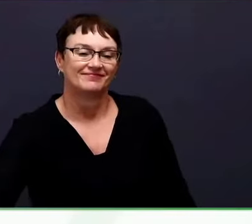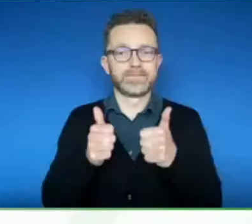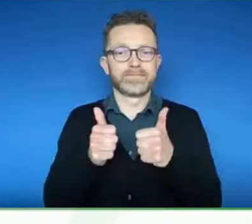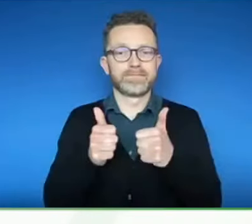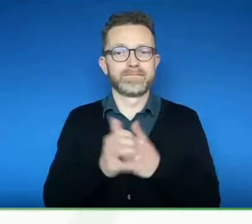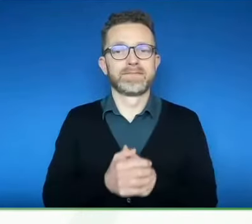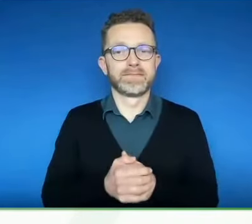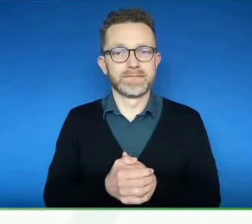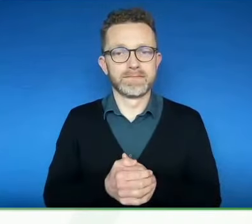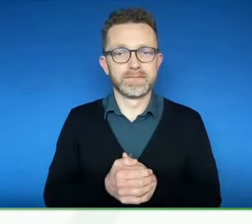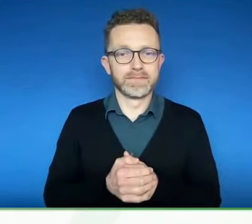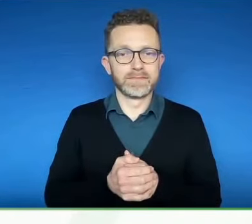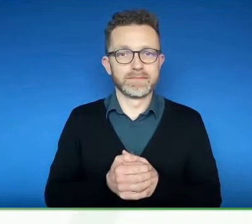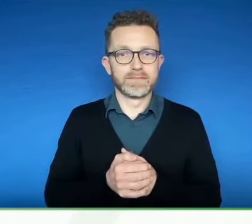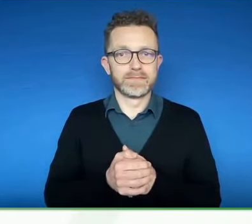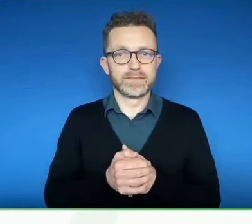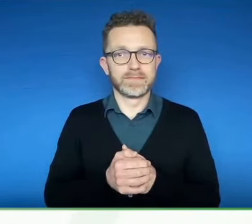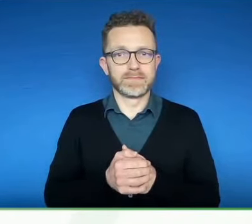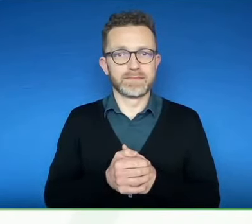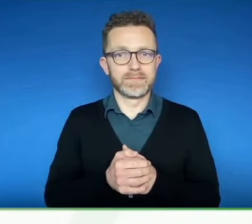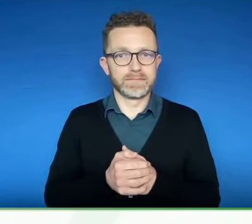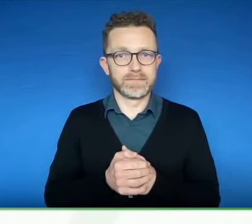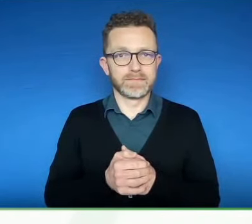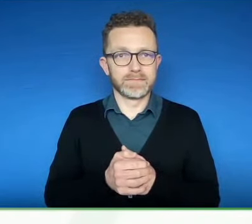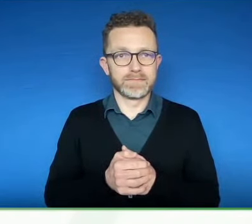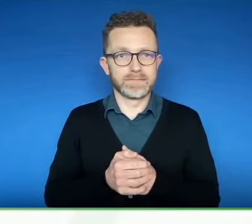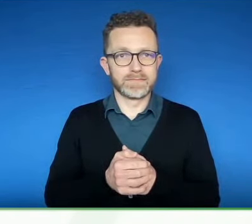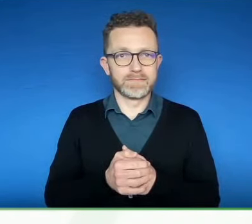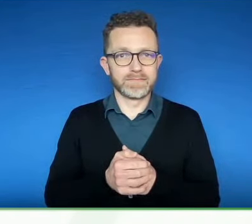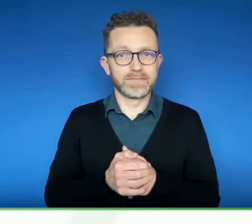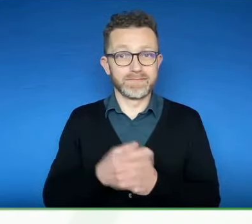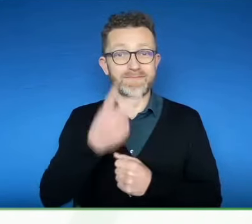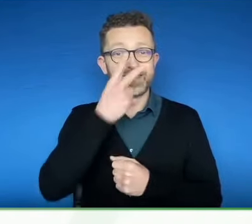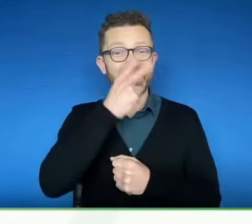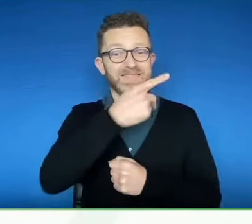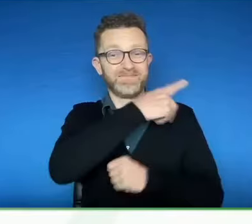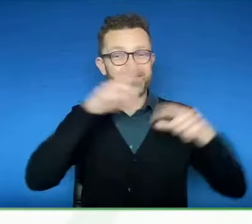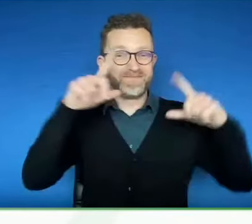The group is continuing to work on policy, and areas that they have chosen.